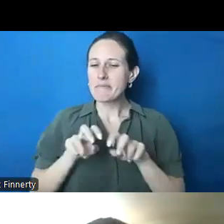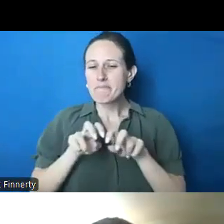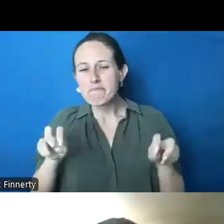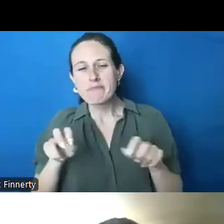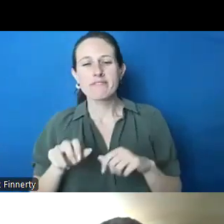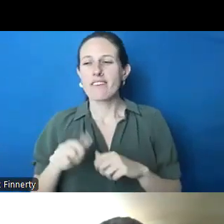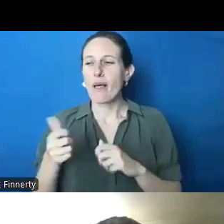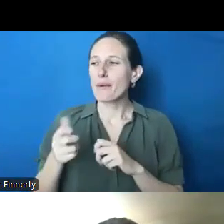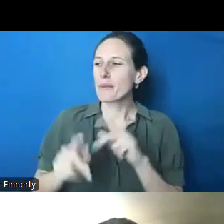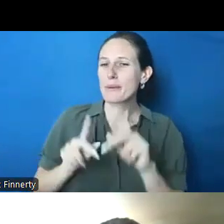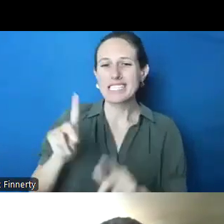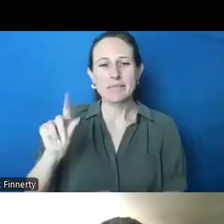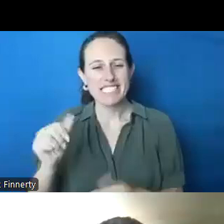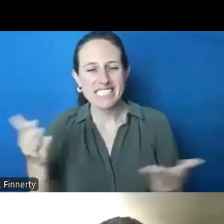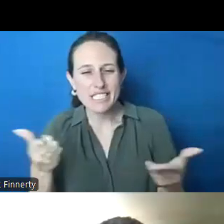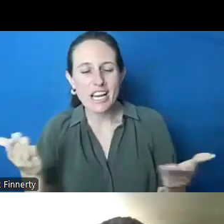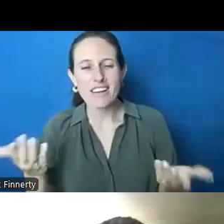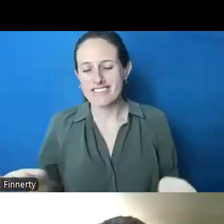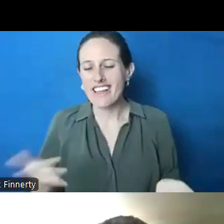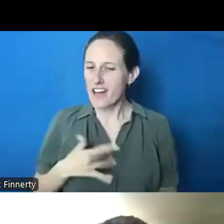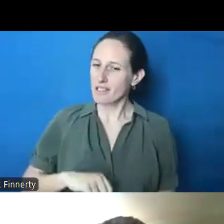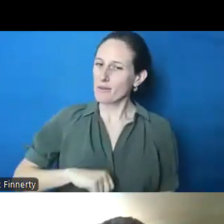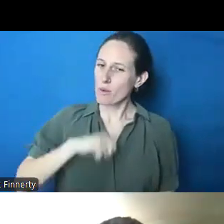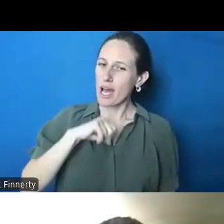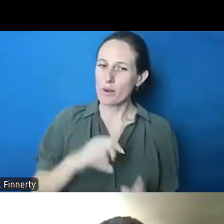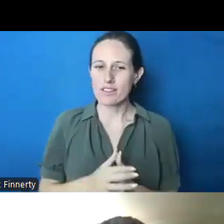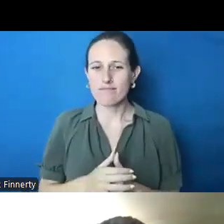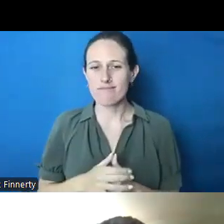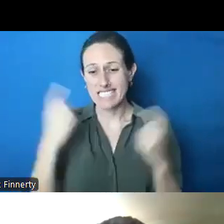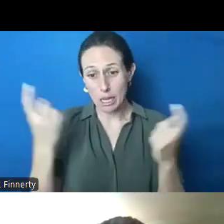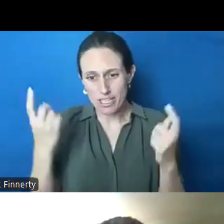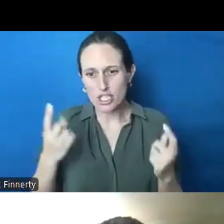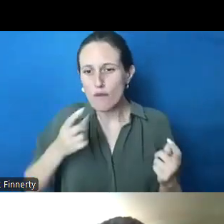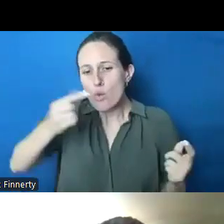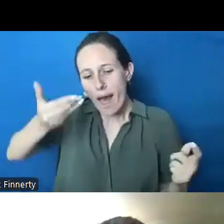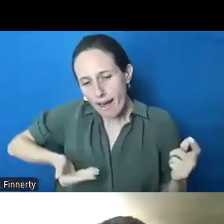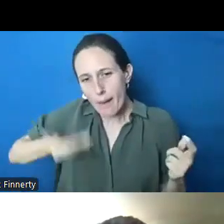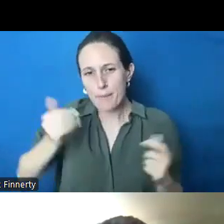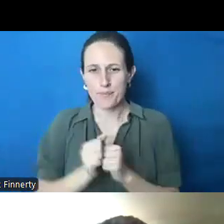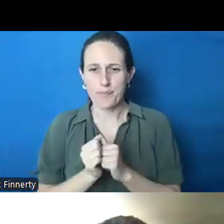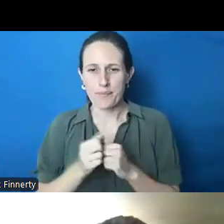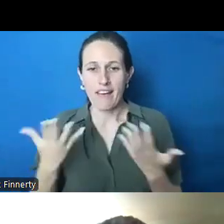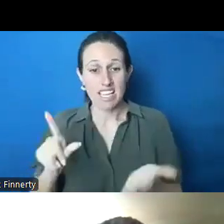the disability community, it's a celebration of who I am. I published four books and a lot